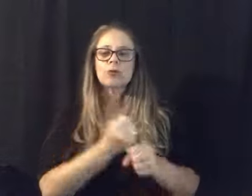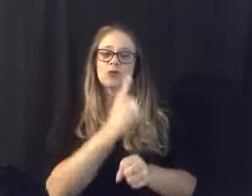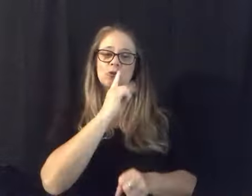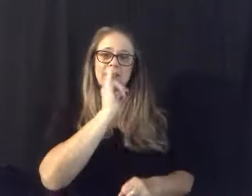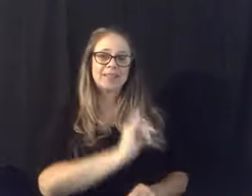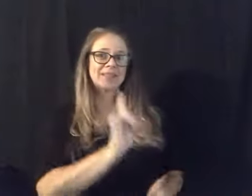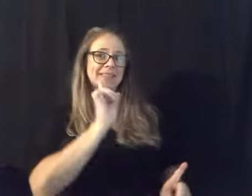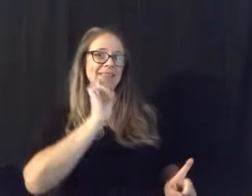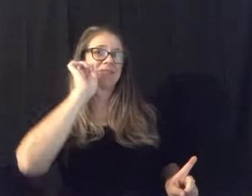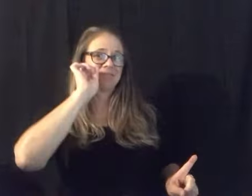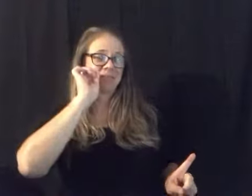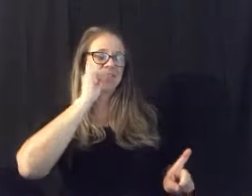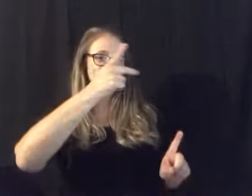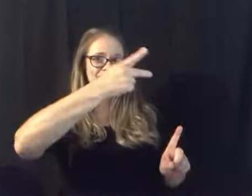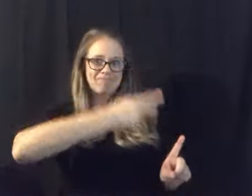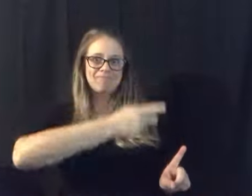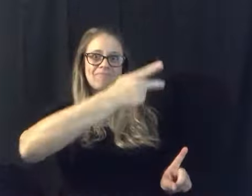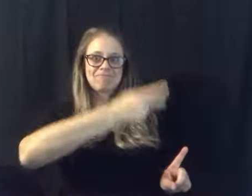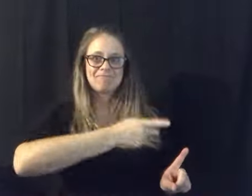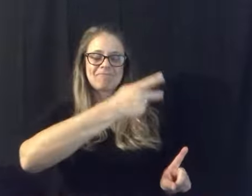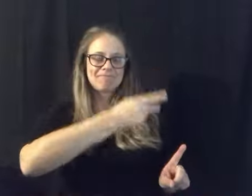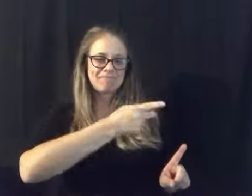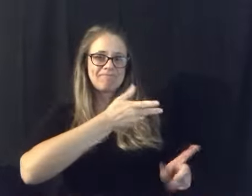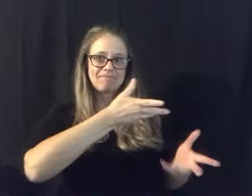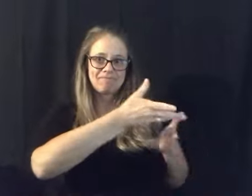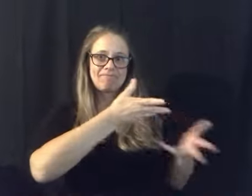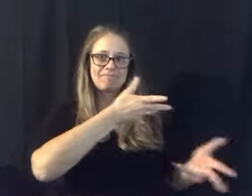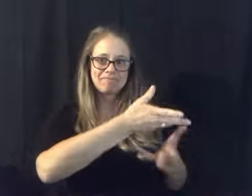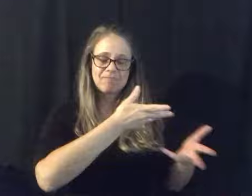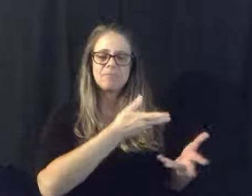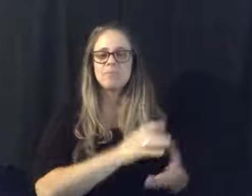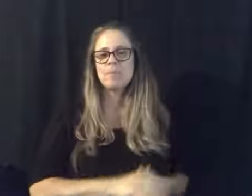A CDI can assist parents and the Deaf child with understanding each other.